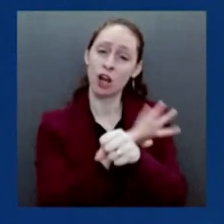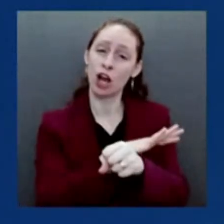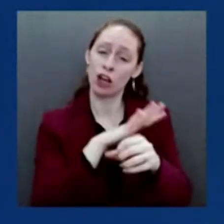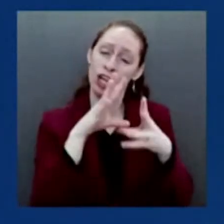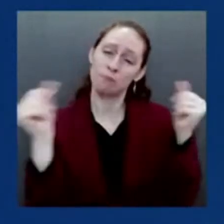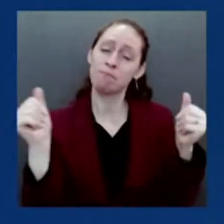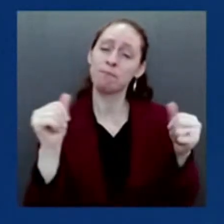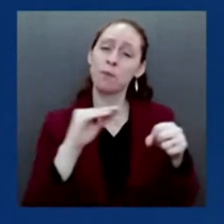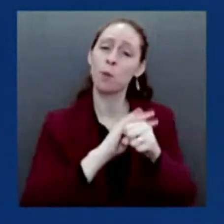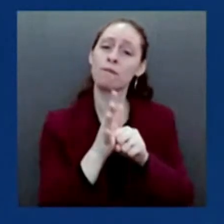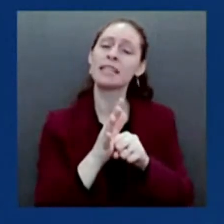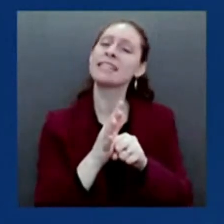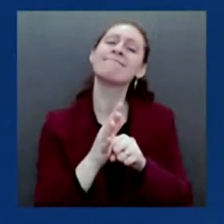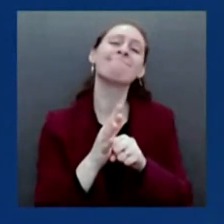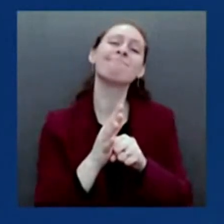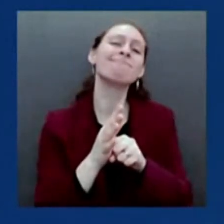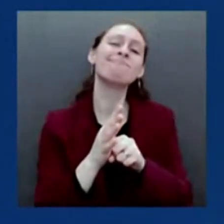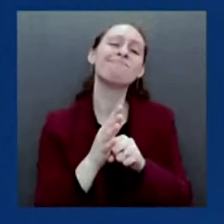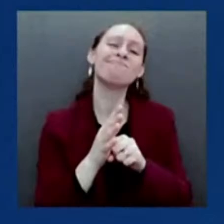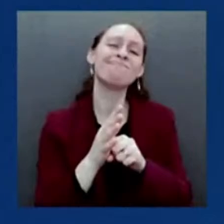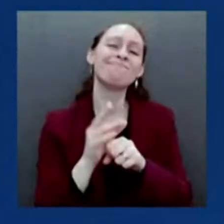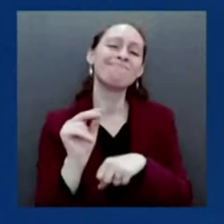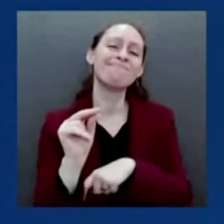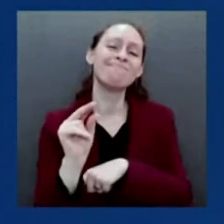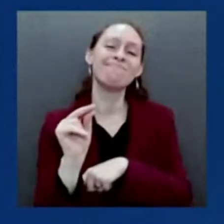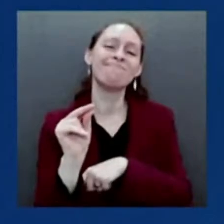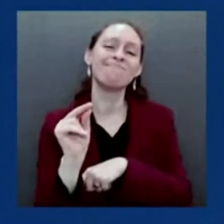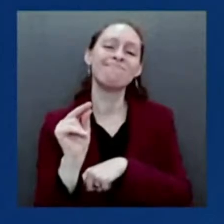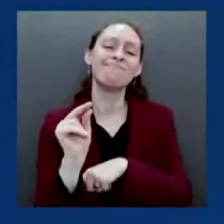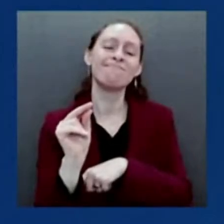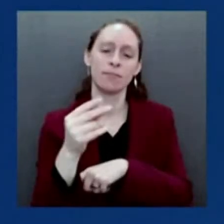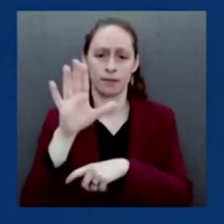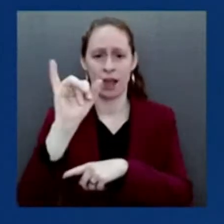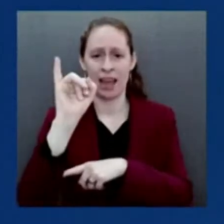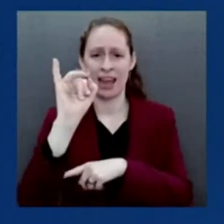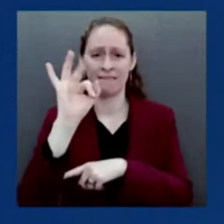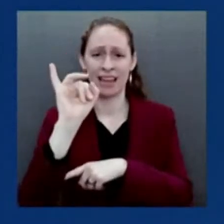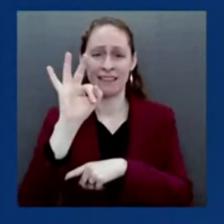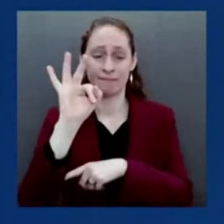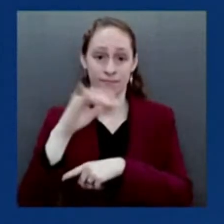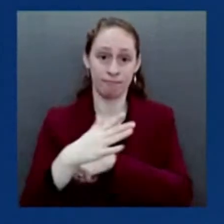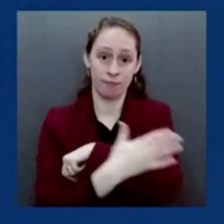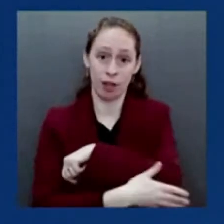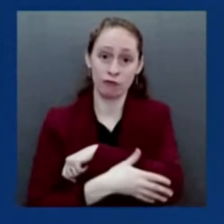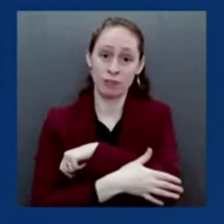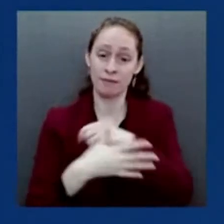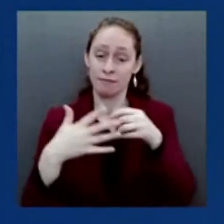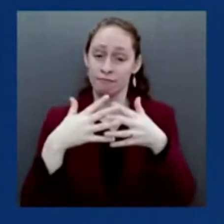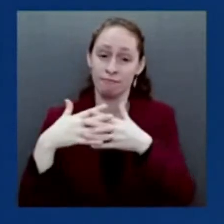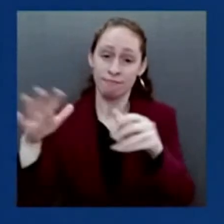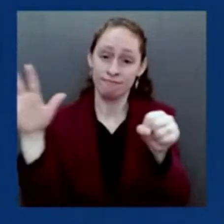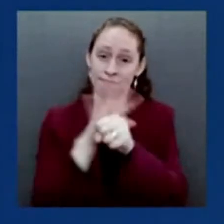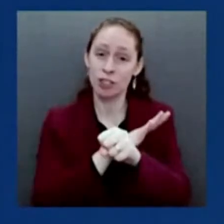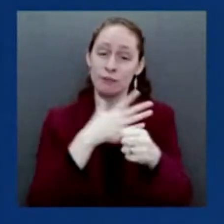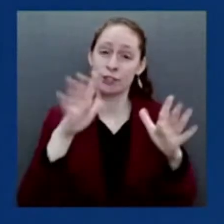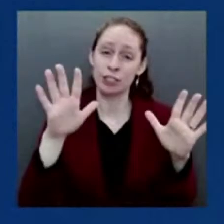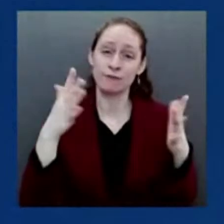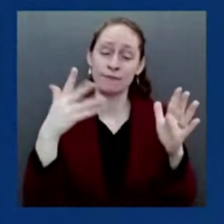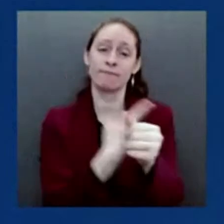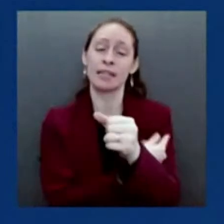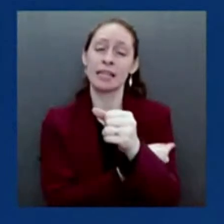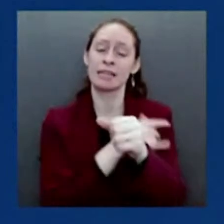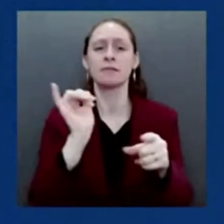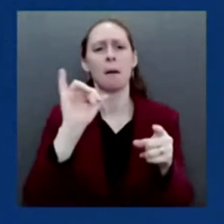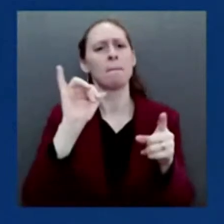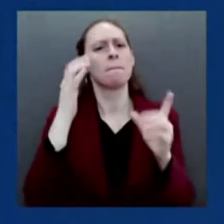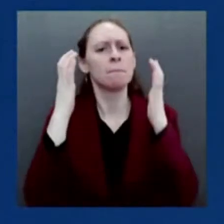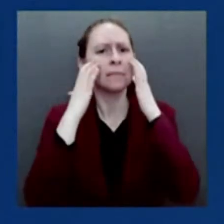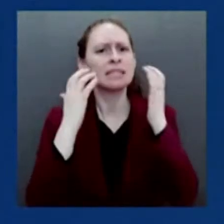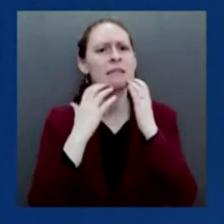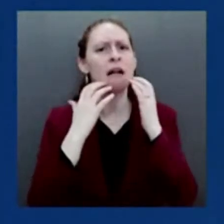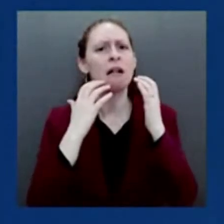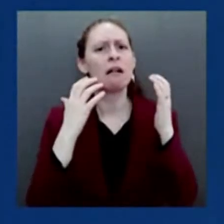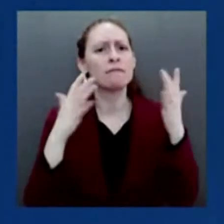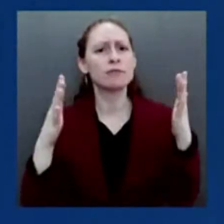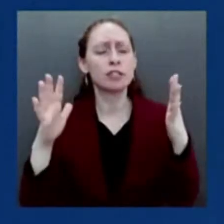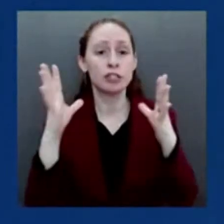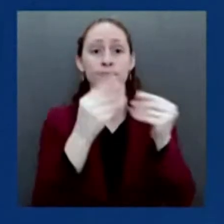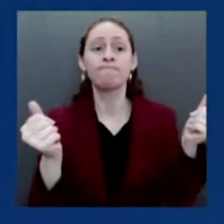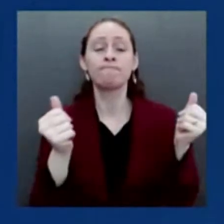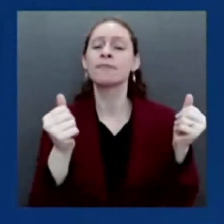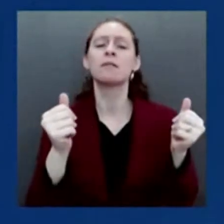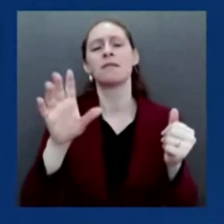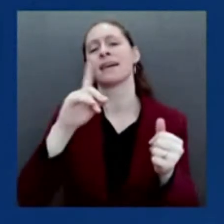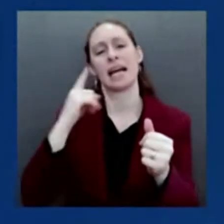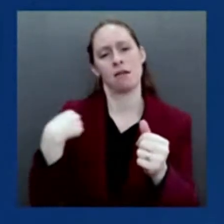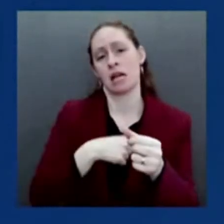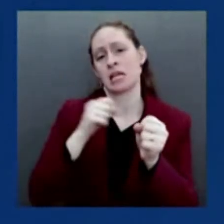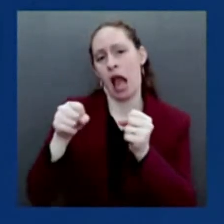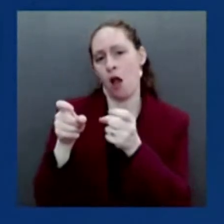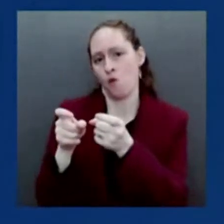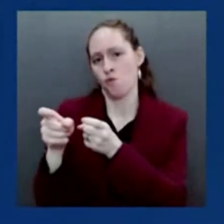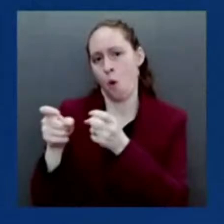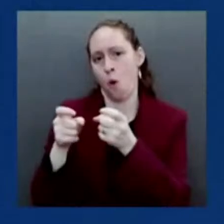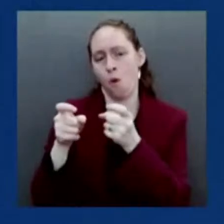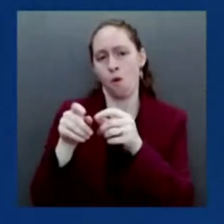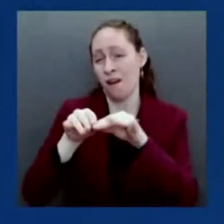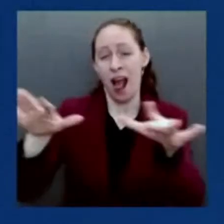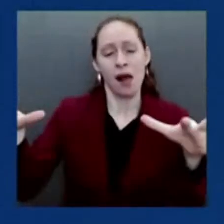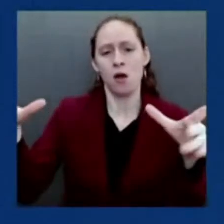THAT ONLY HAPPENS WITH MASSIVE